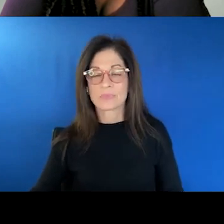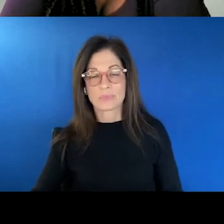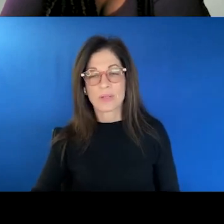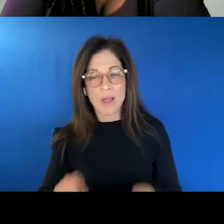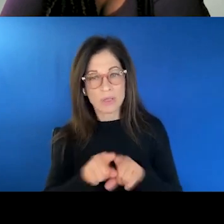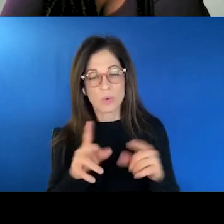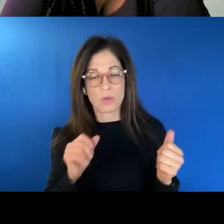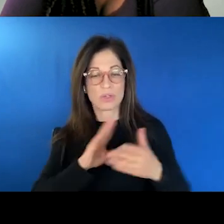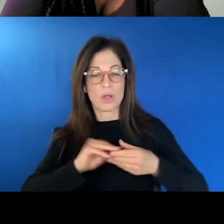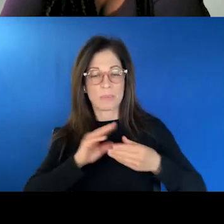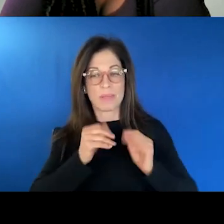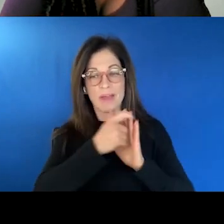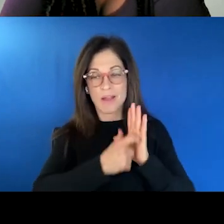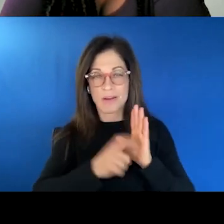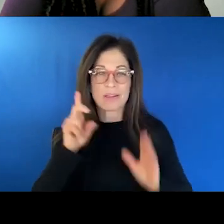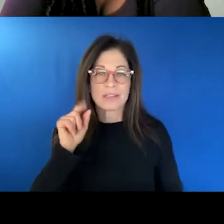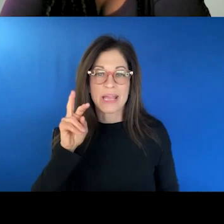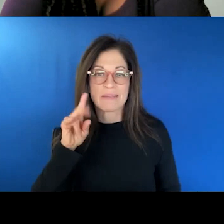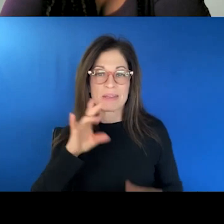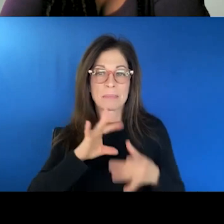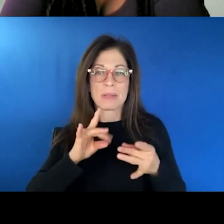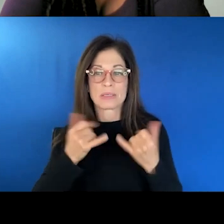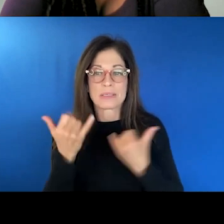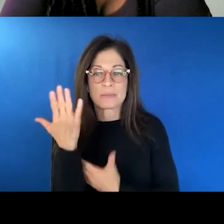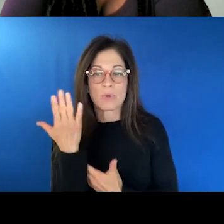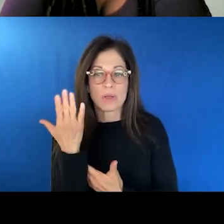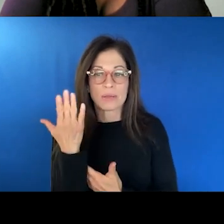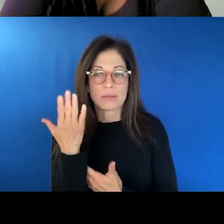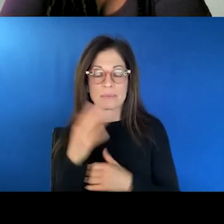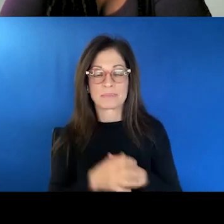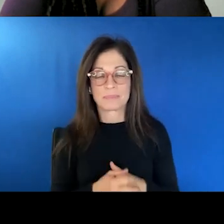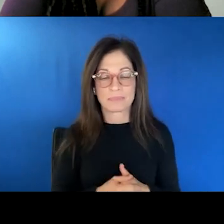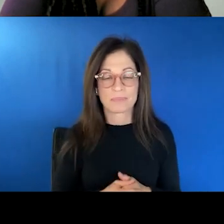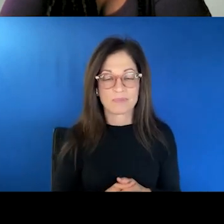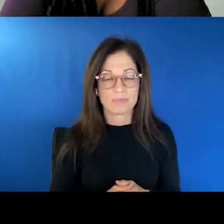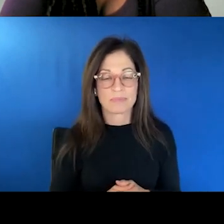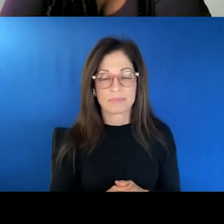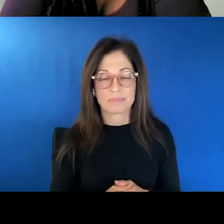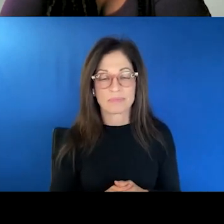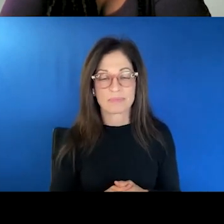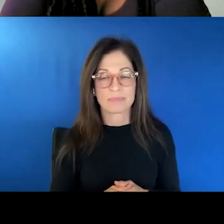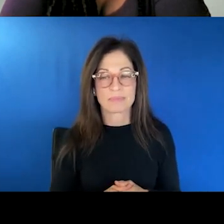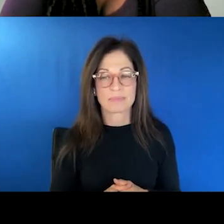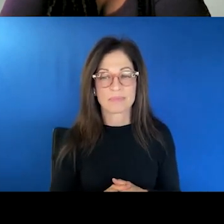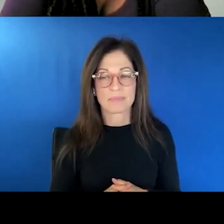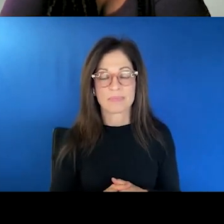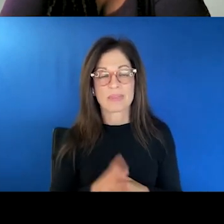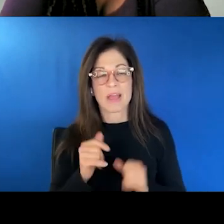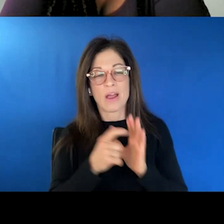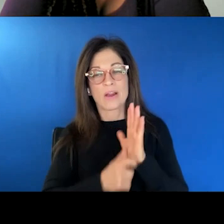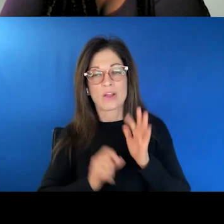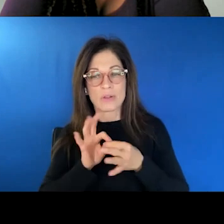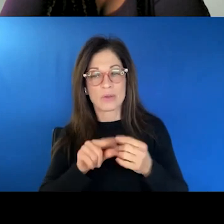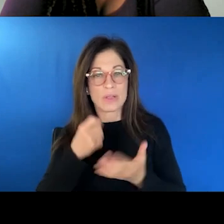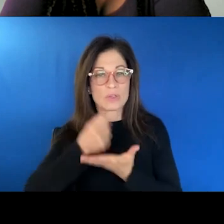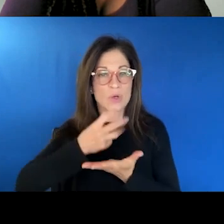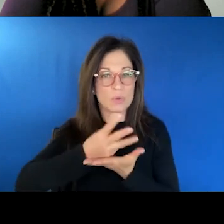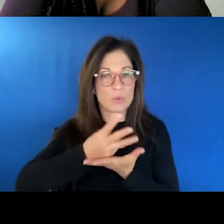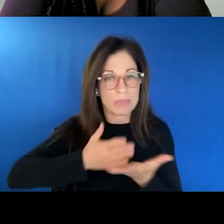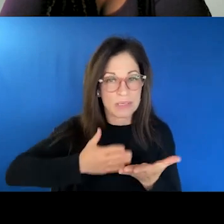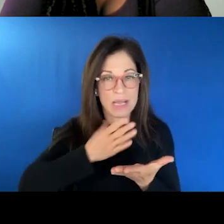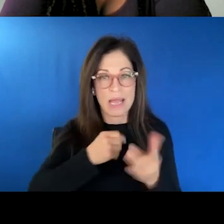MENTIONED THIS MORNING ABOUT THE SOCIAL PIECE. I AM A